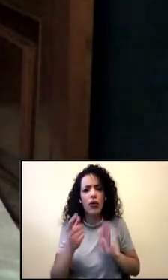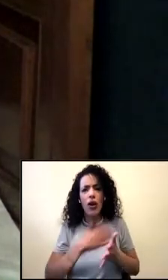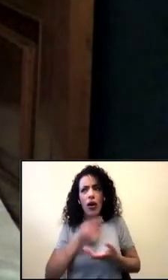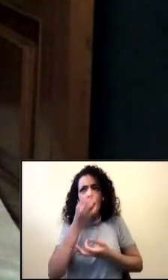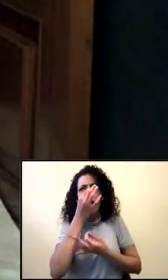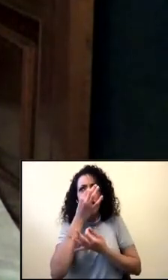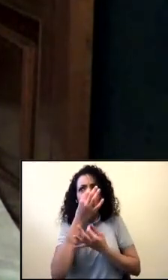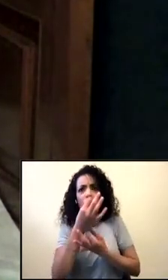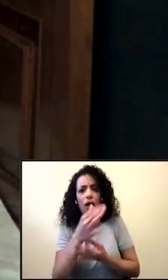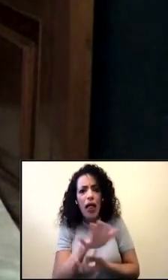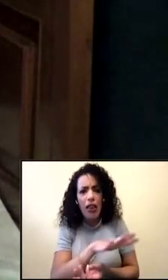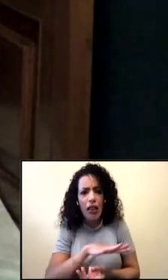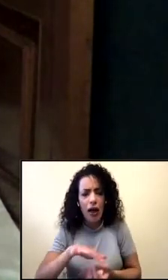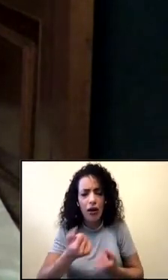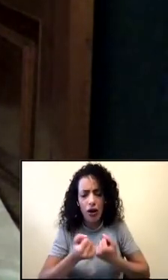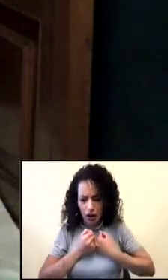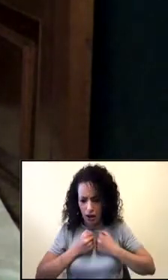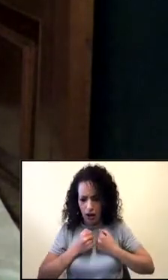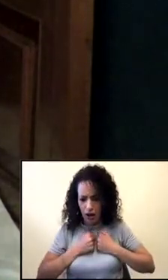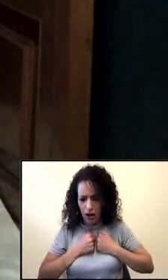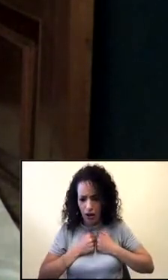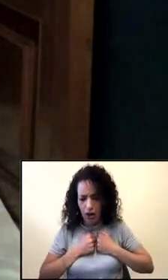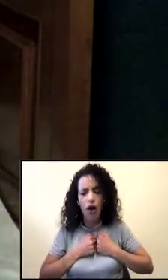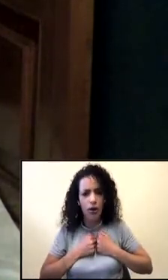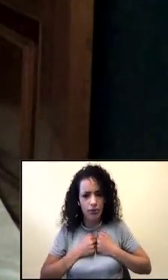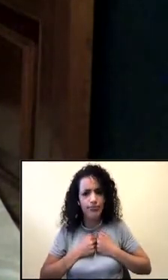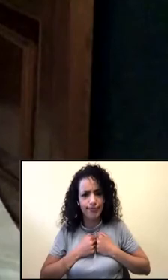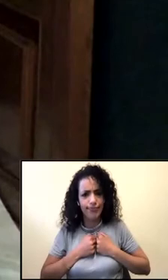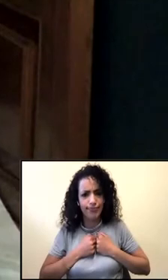and I felt that it was something that did justice to the experience.